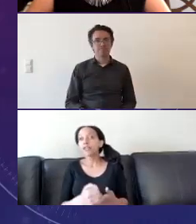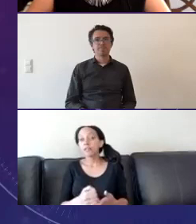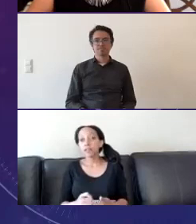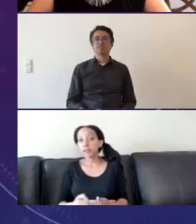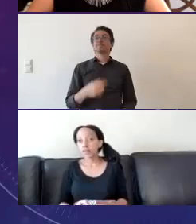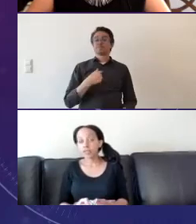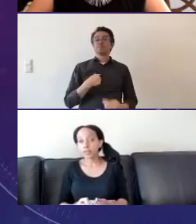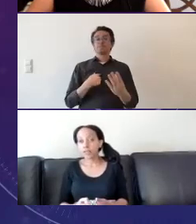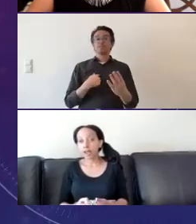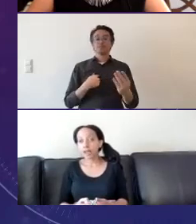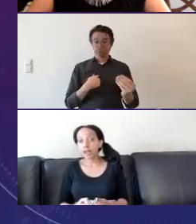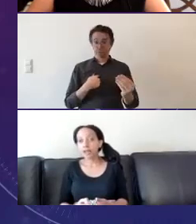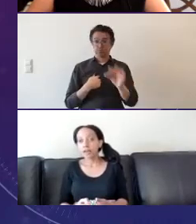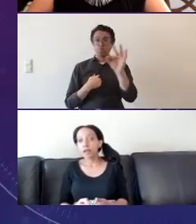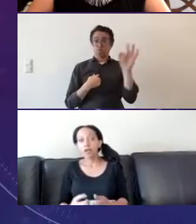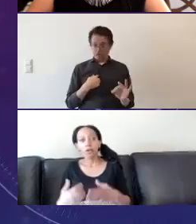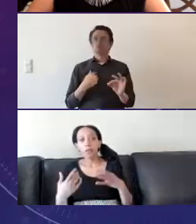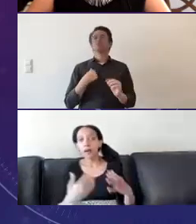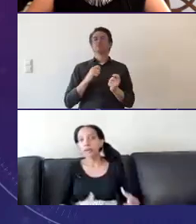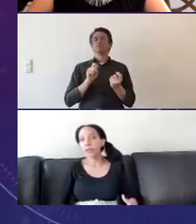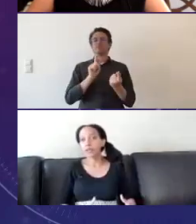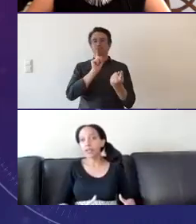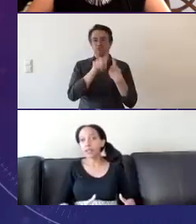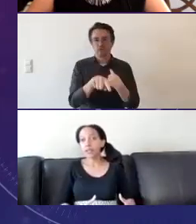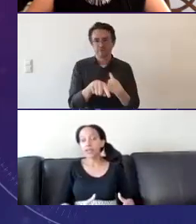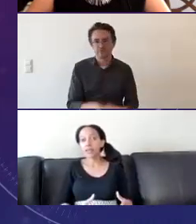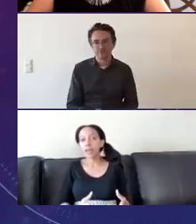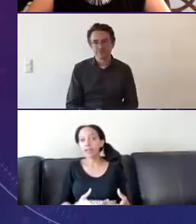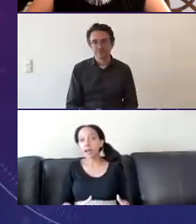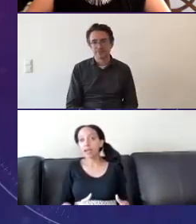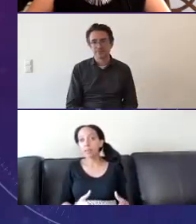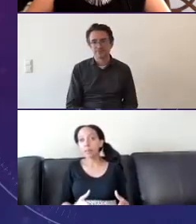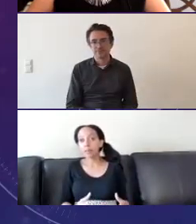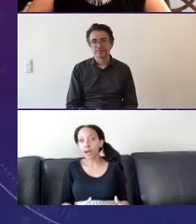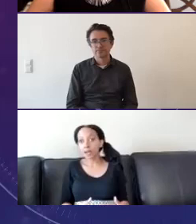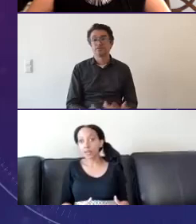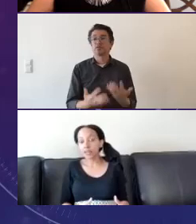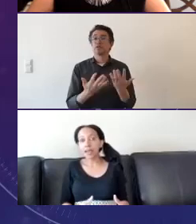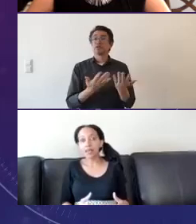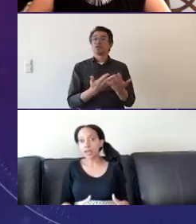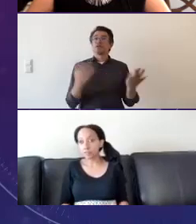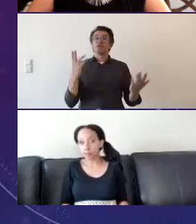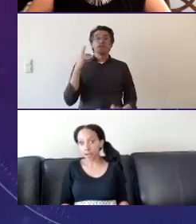several reasons for that one reason is that a lot of blind and deafblind people